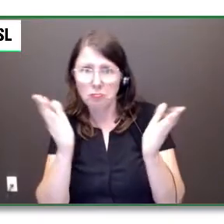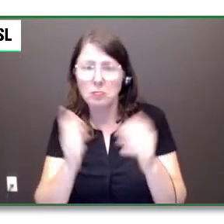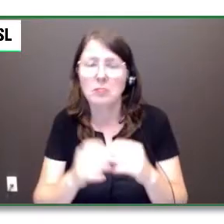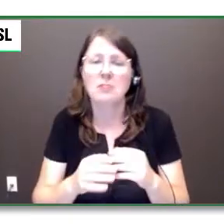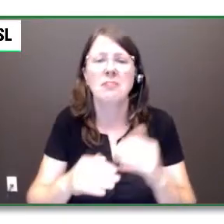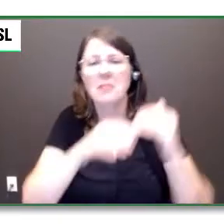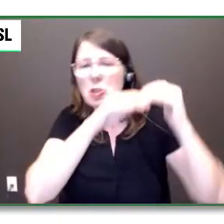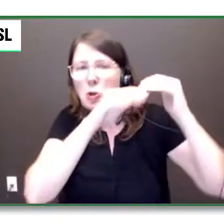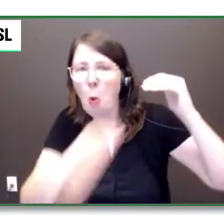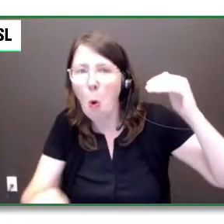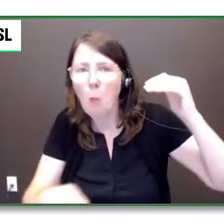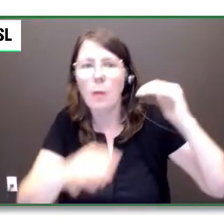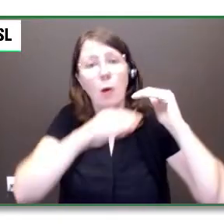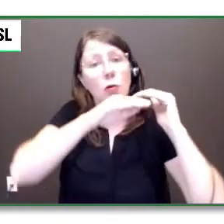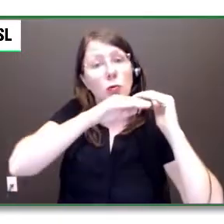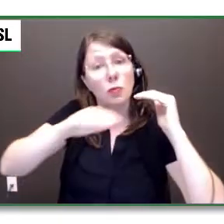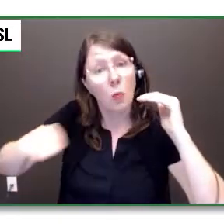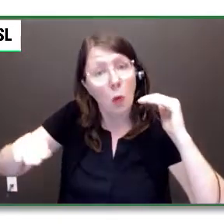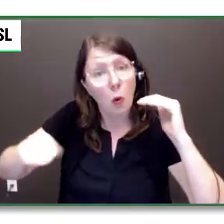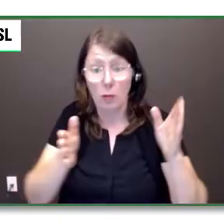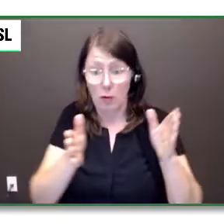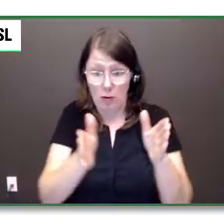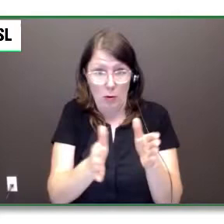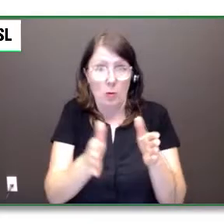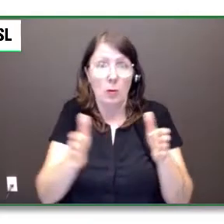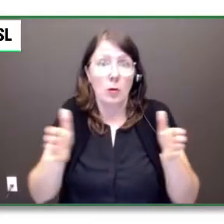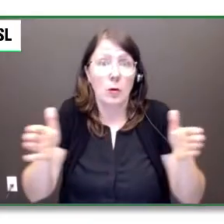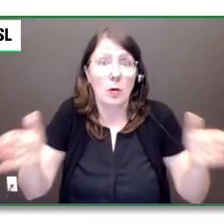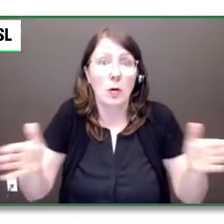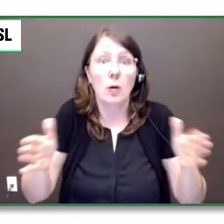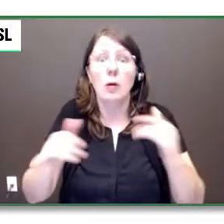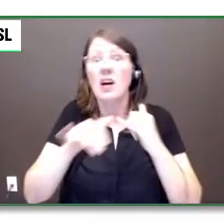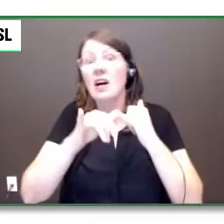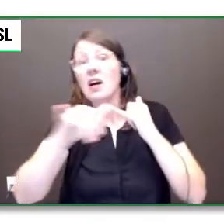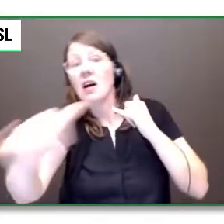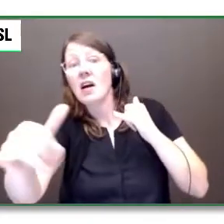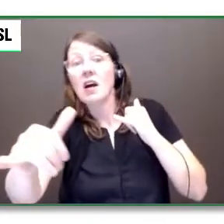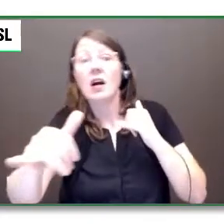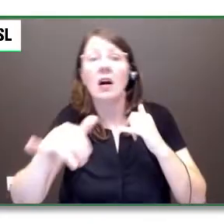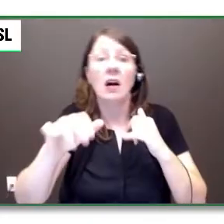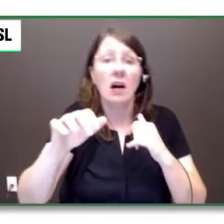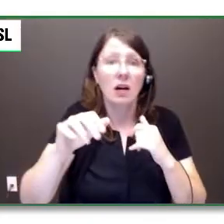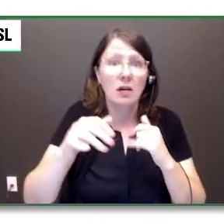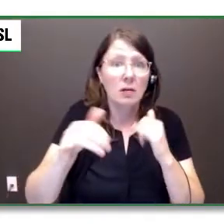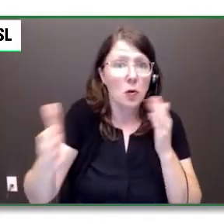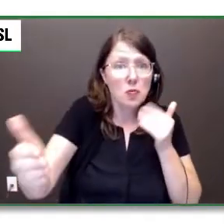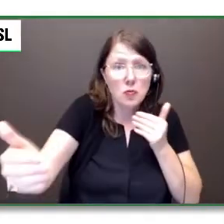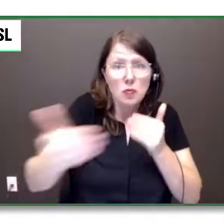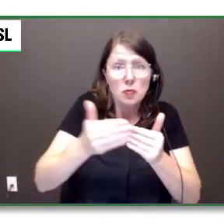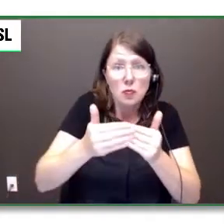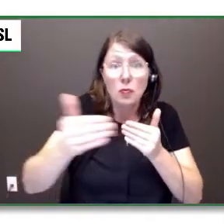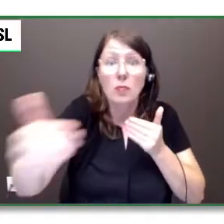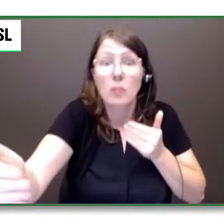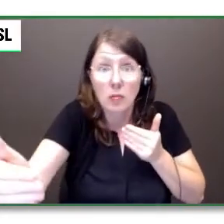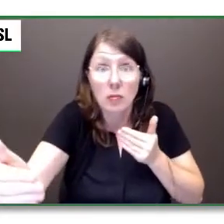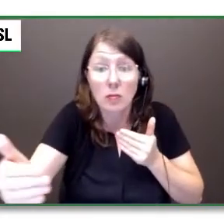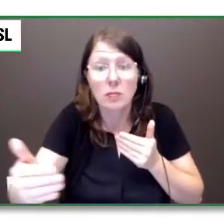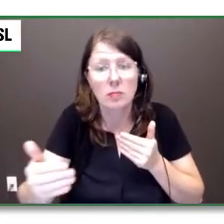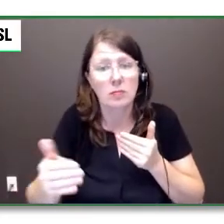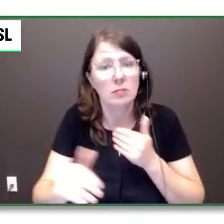widths and distance and and such but it's very complex. Next slide.